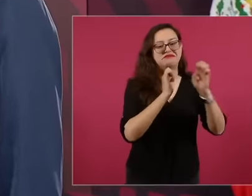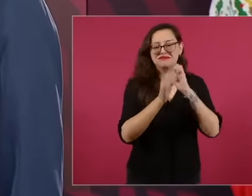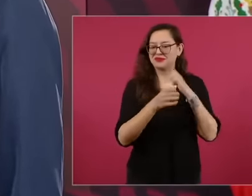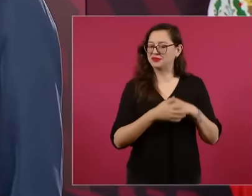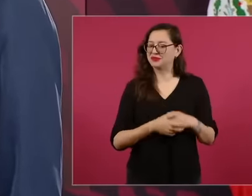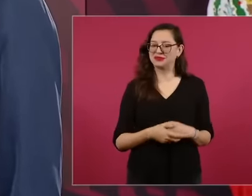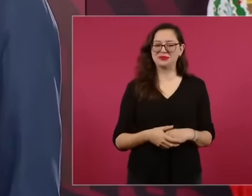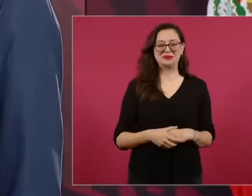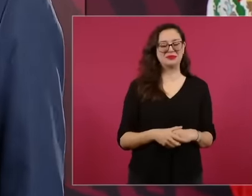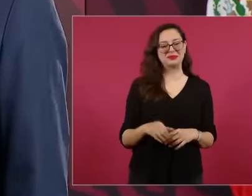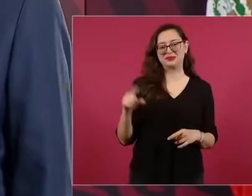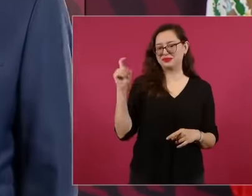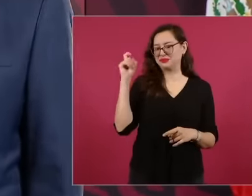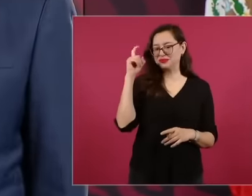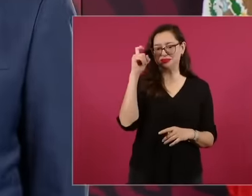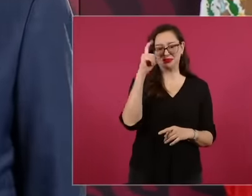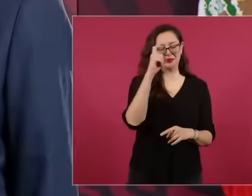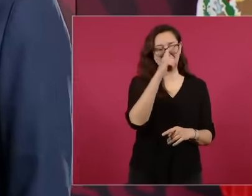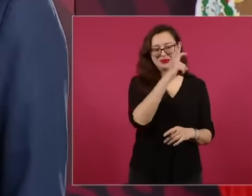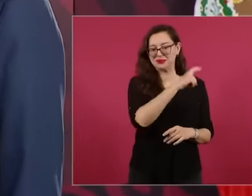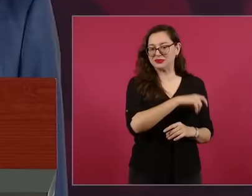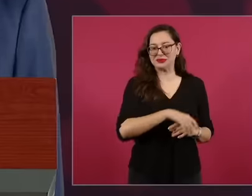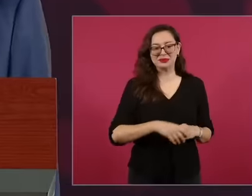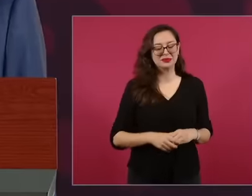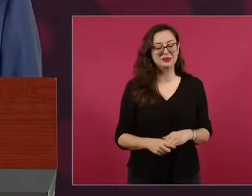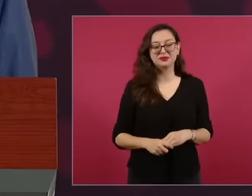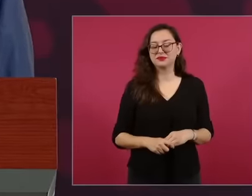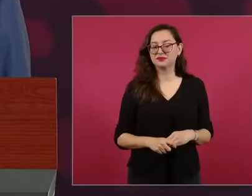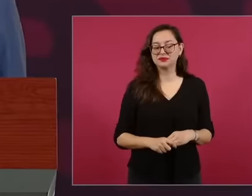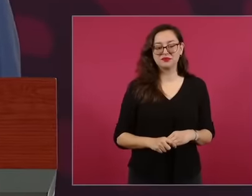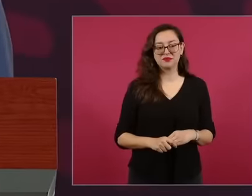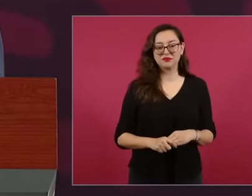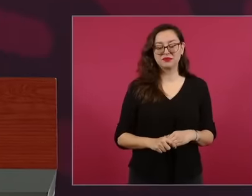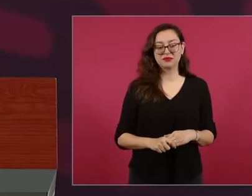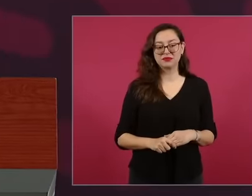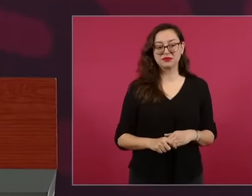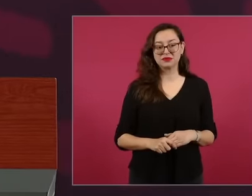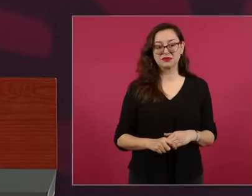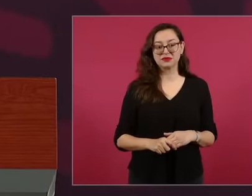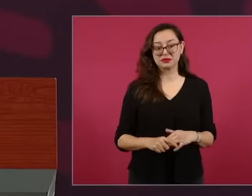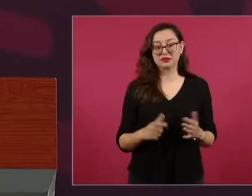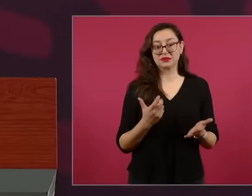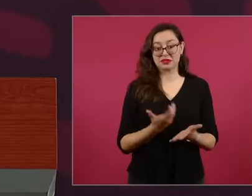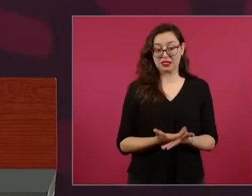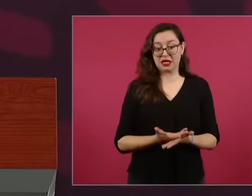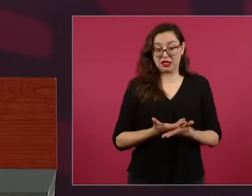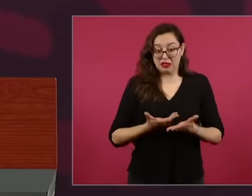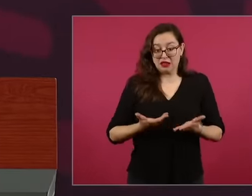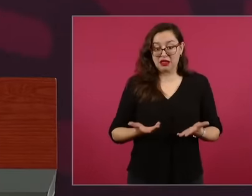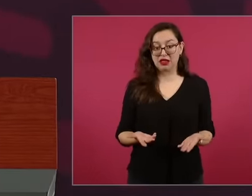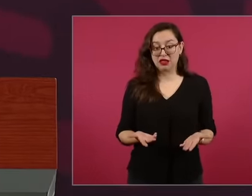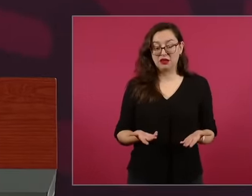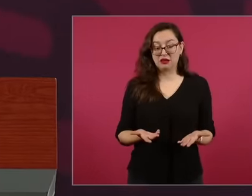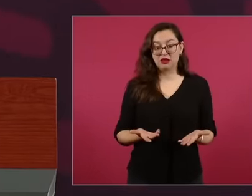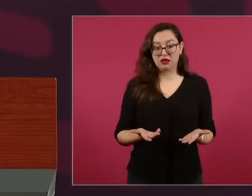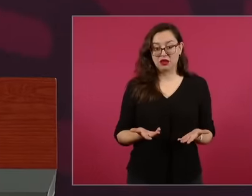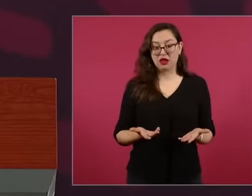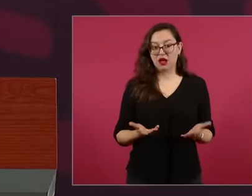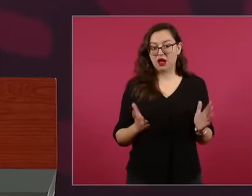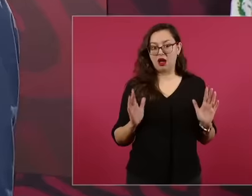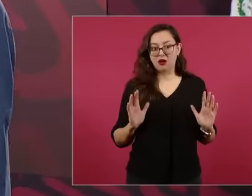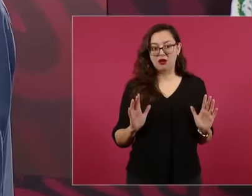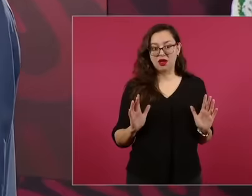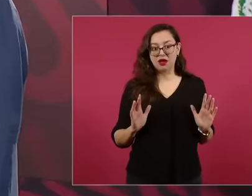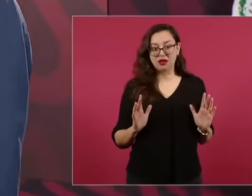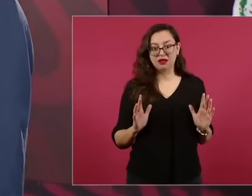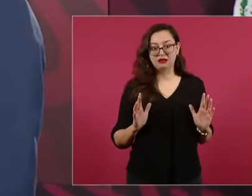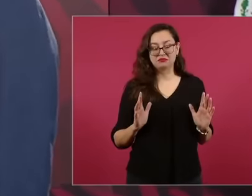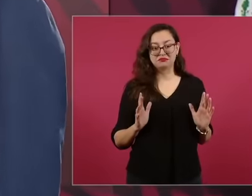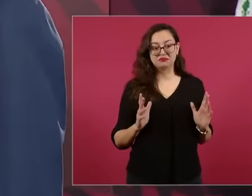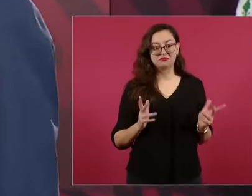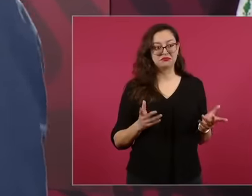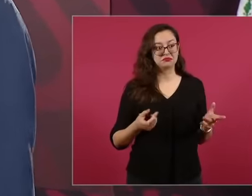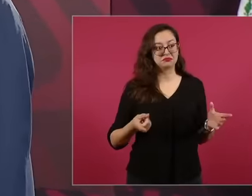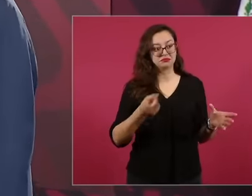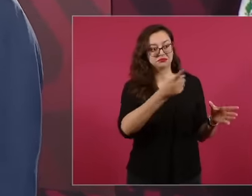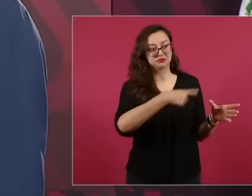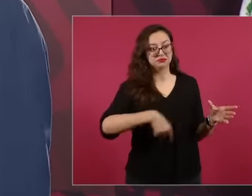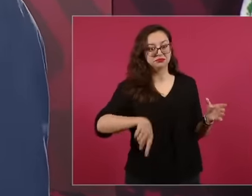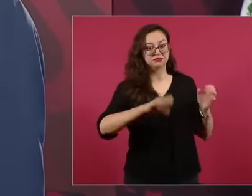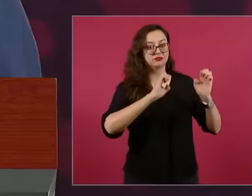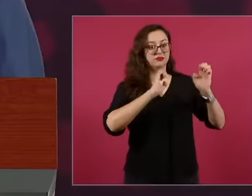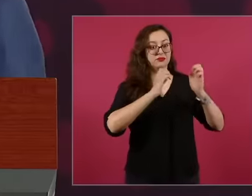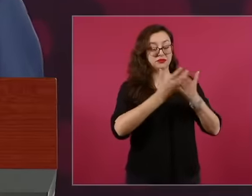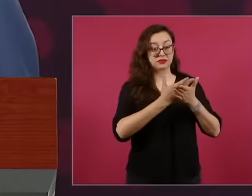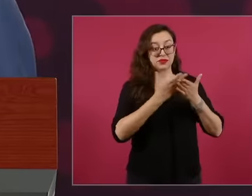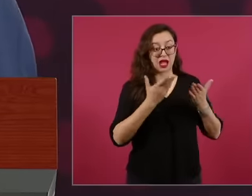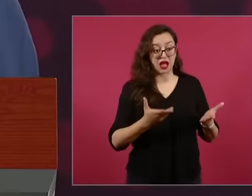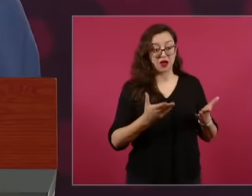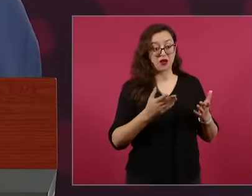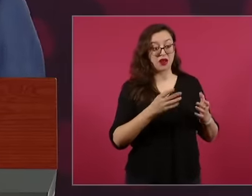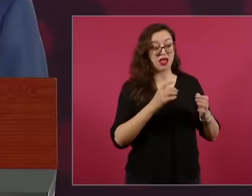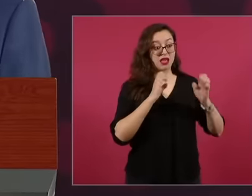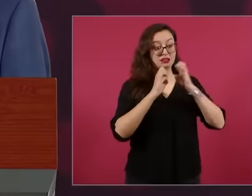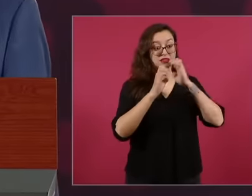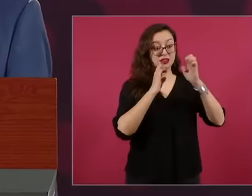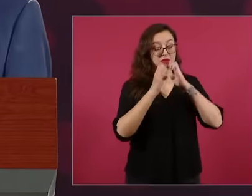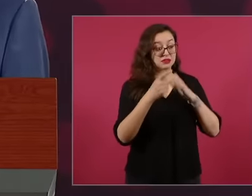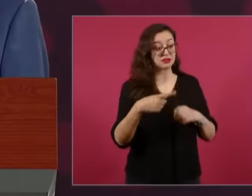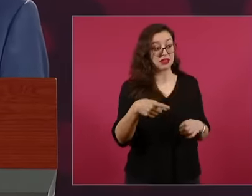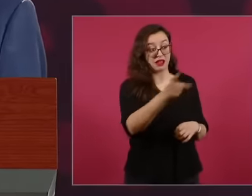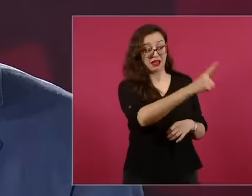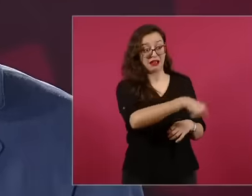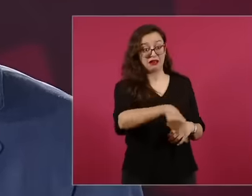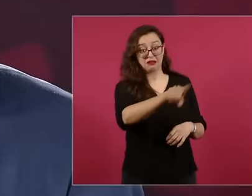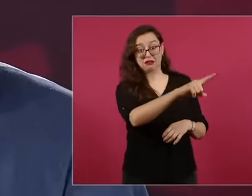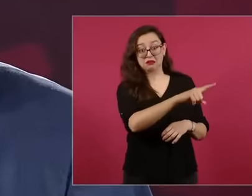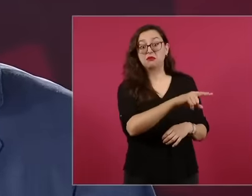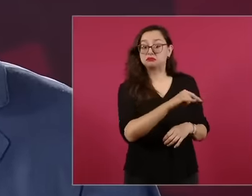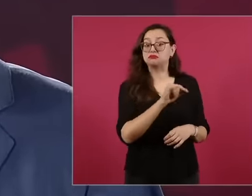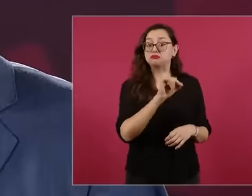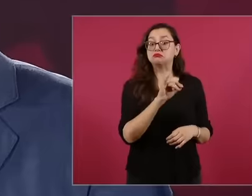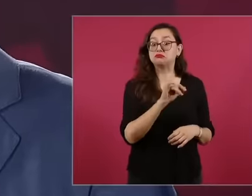now all the media give interviews to the opponents everyone is more interviewing